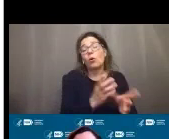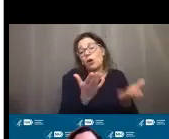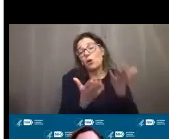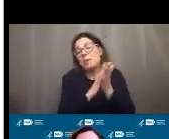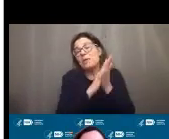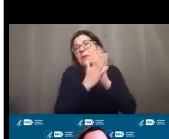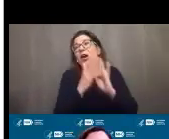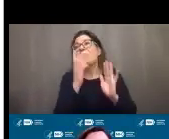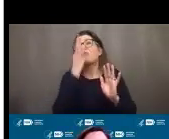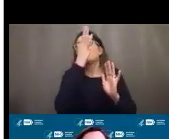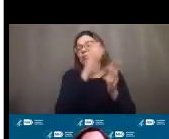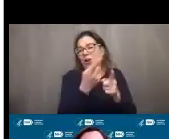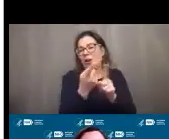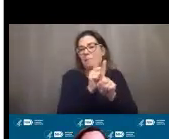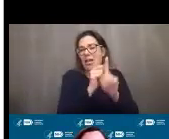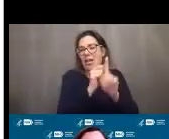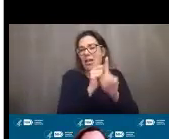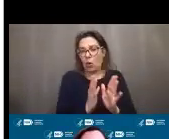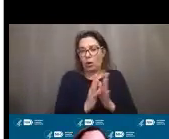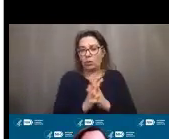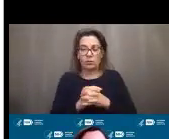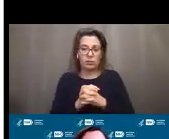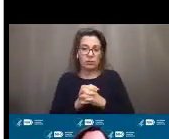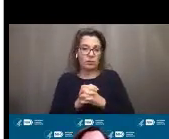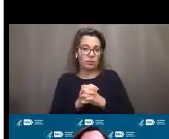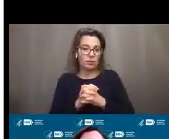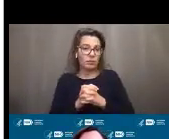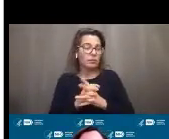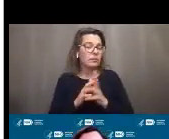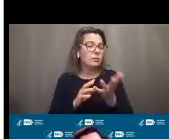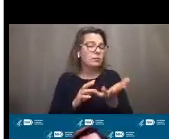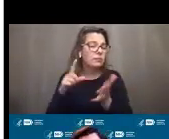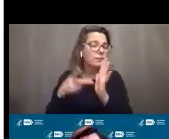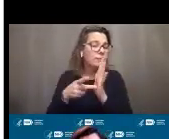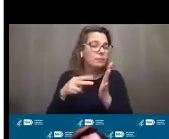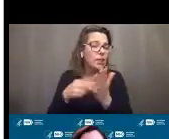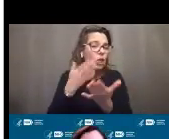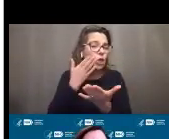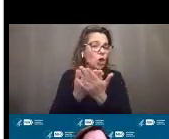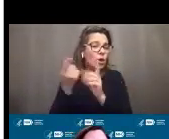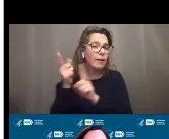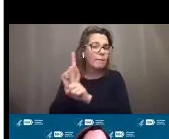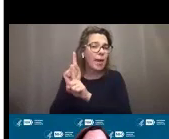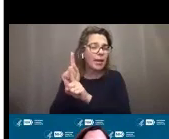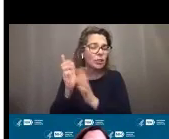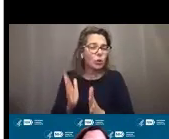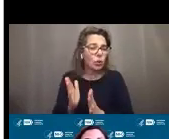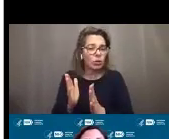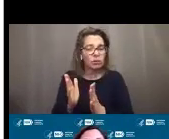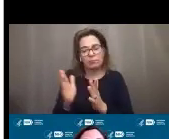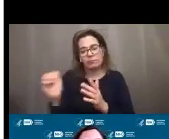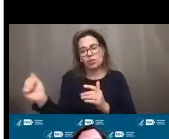seek leadership training. If you have the opportunity at your institution, seek leadership training.